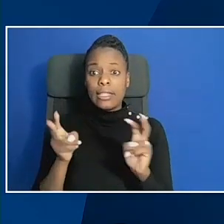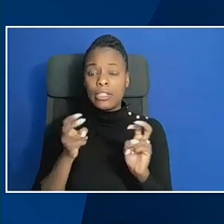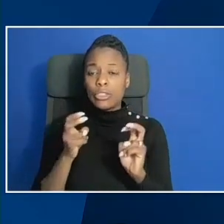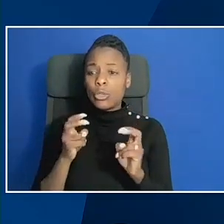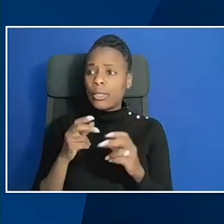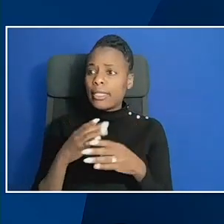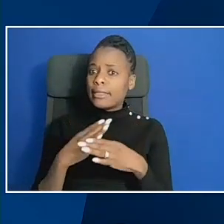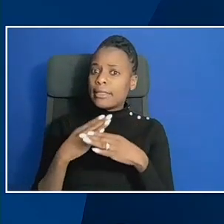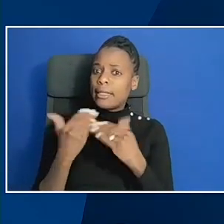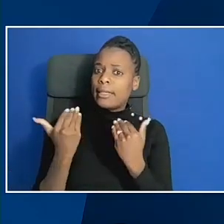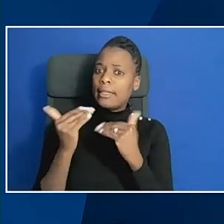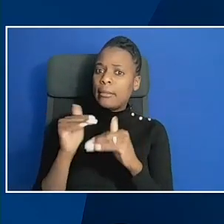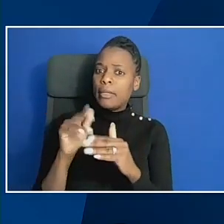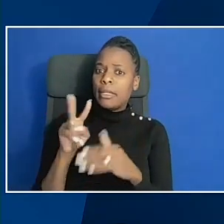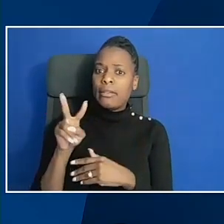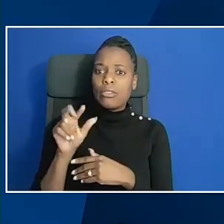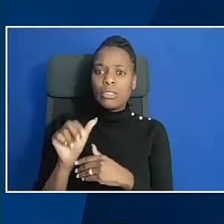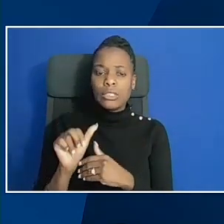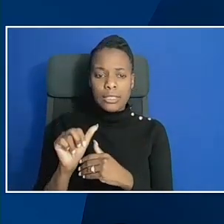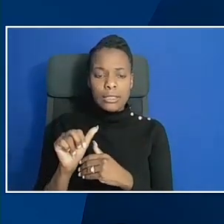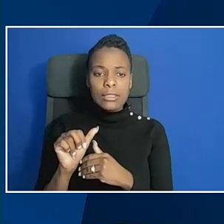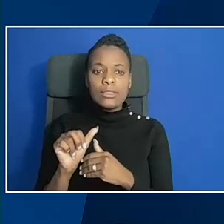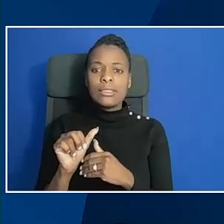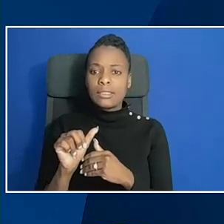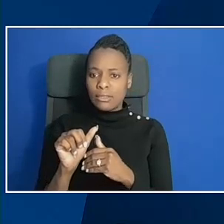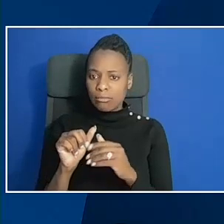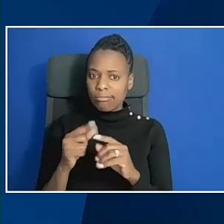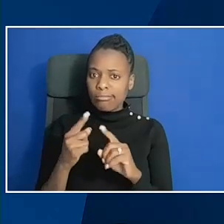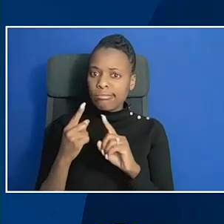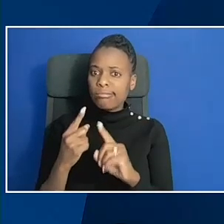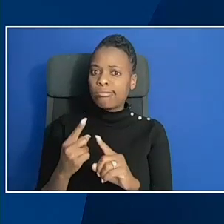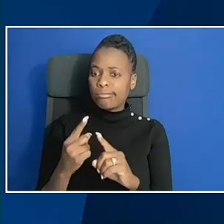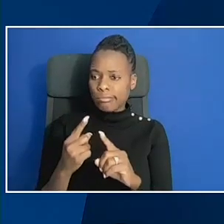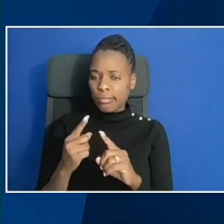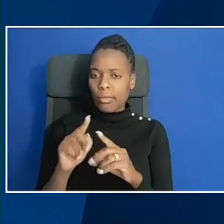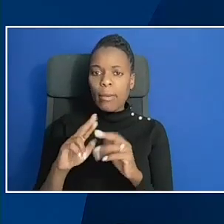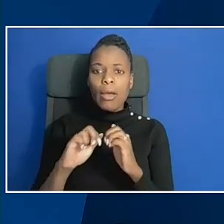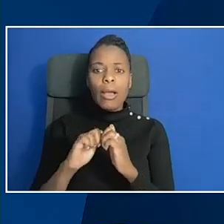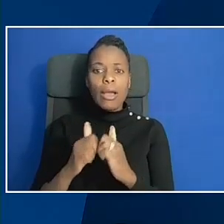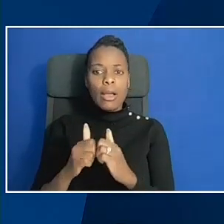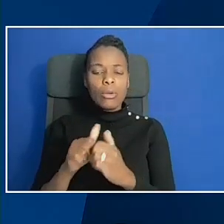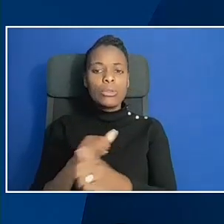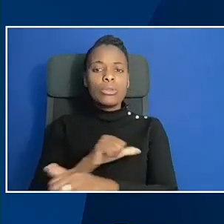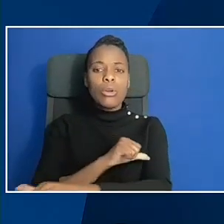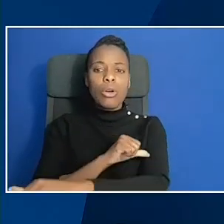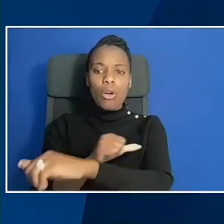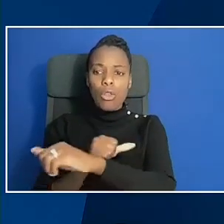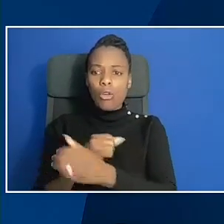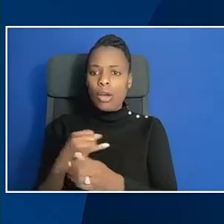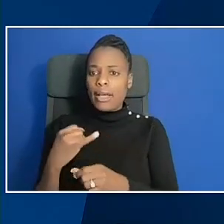for Virginia's purposes on how it wants to authorize institutions. That's one point. The second point, I am